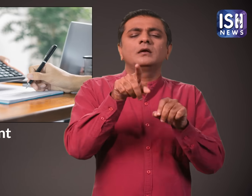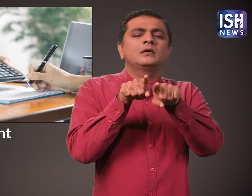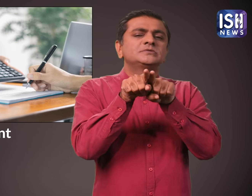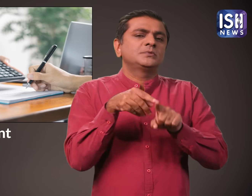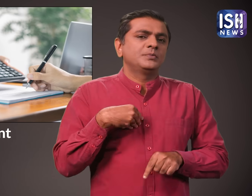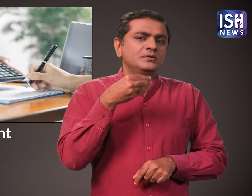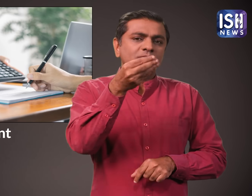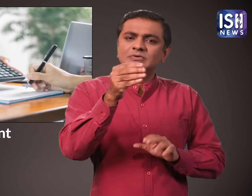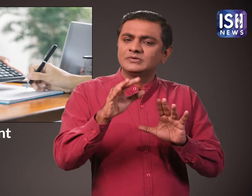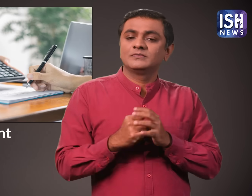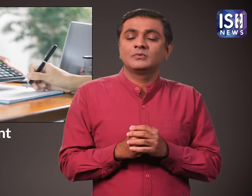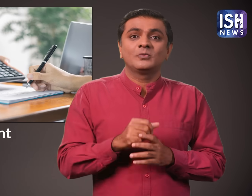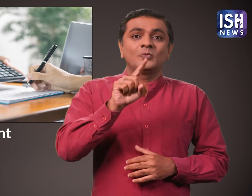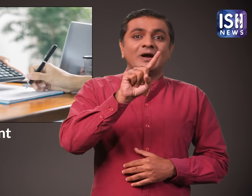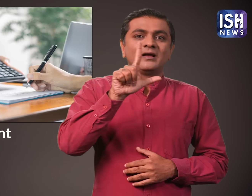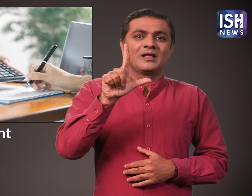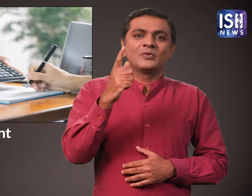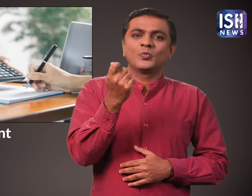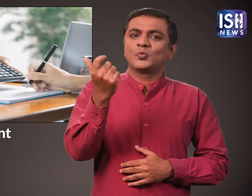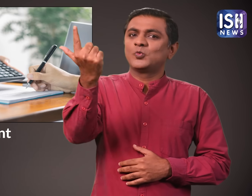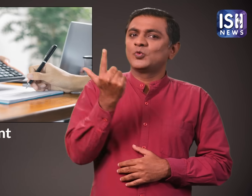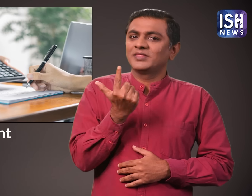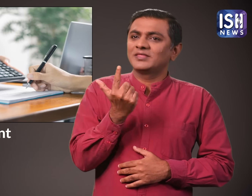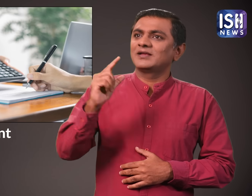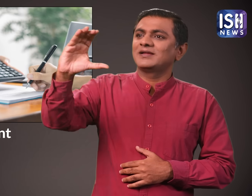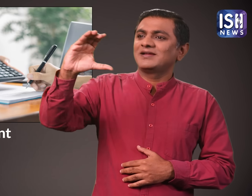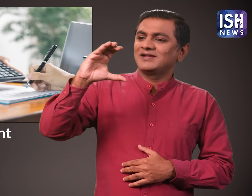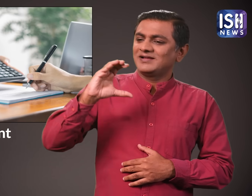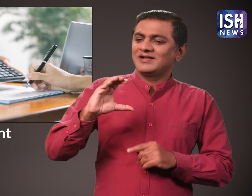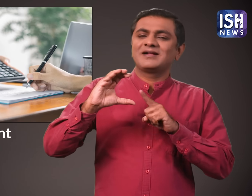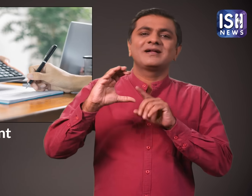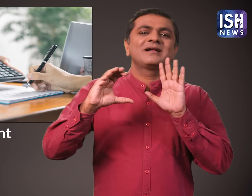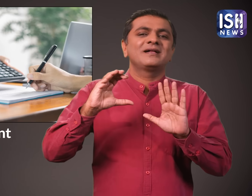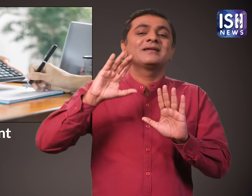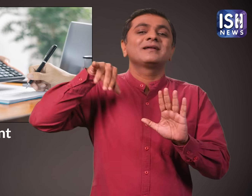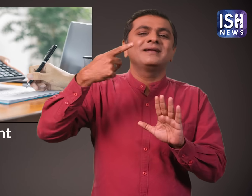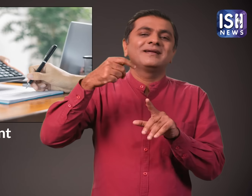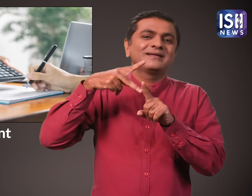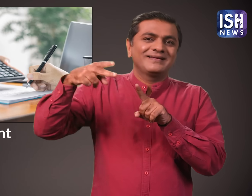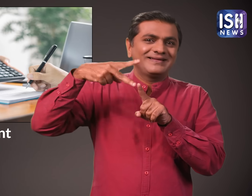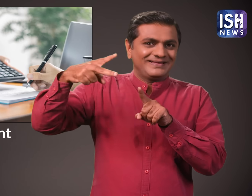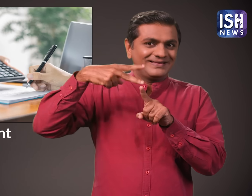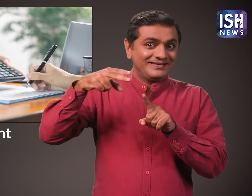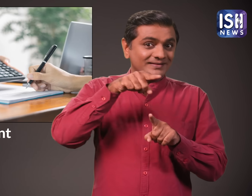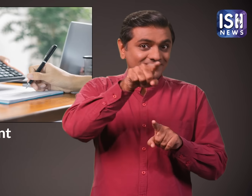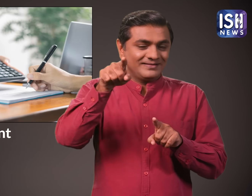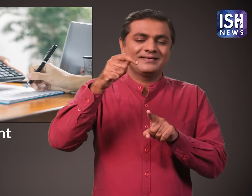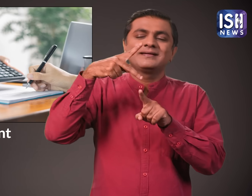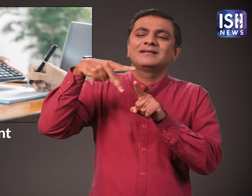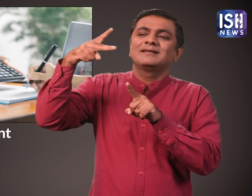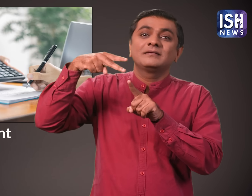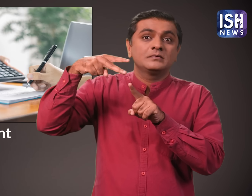For example, if you take a loan of ₹1,00,000 (principal amount), it will be covered to installments.